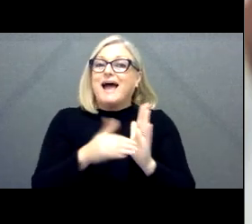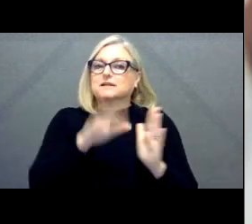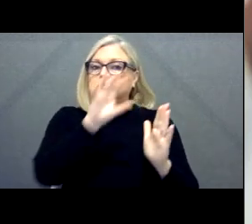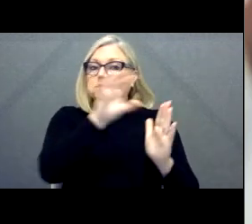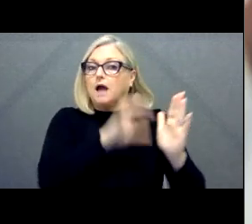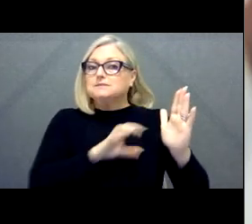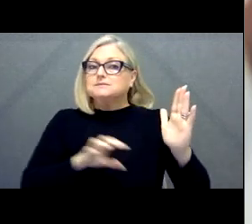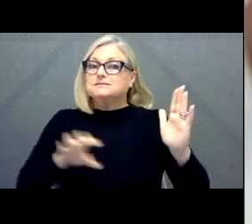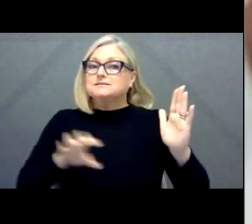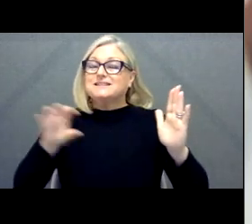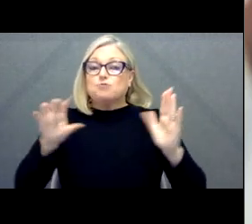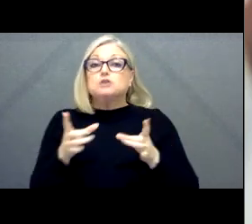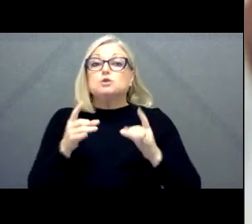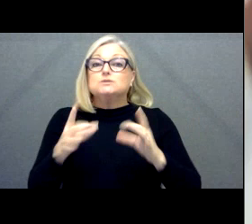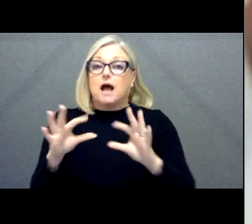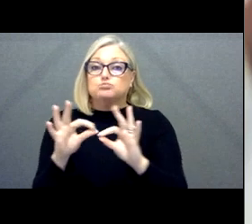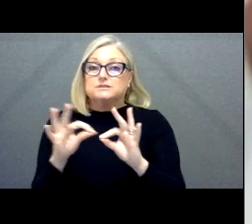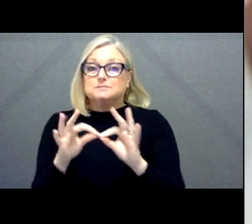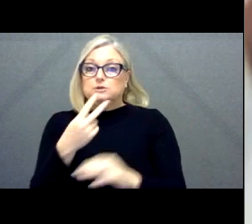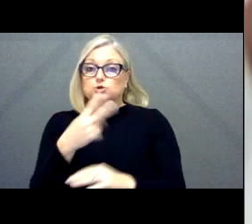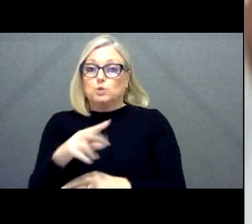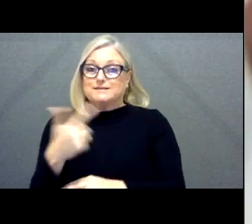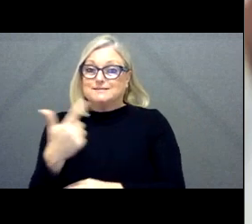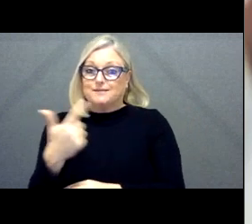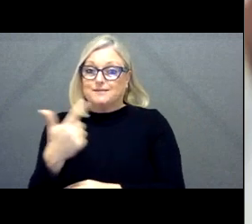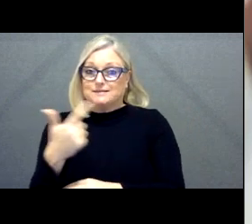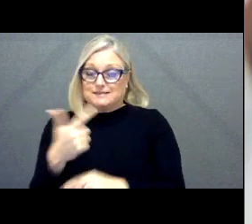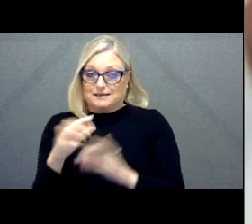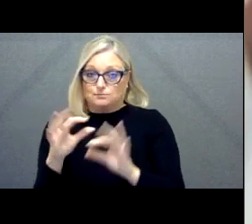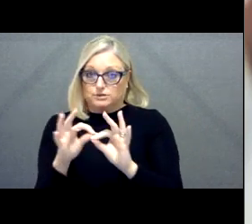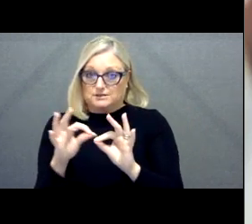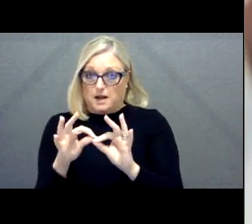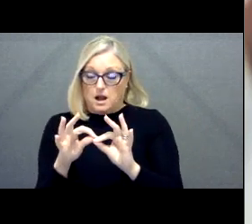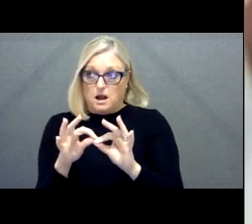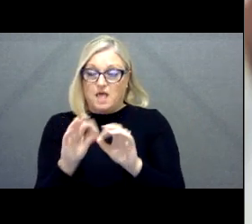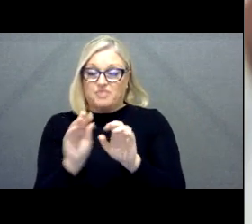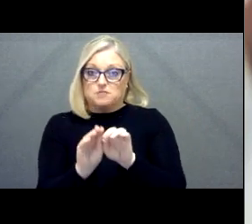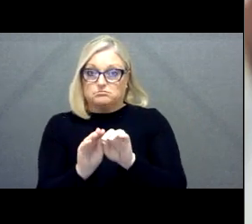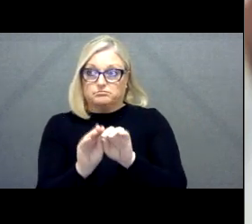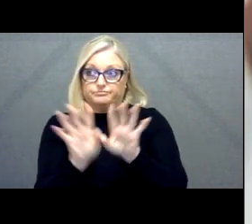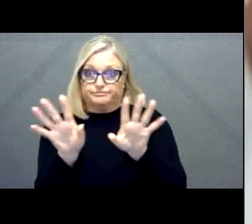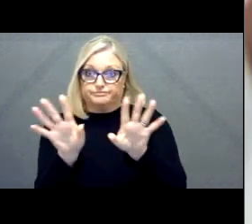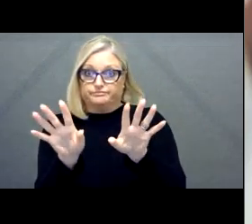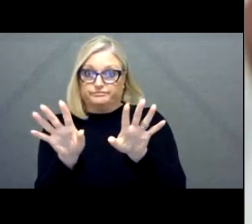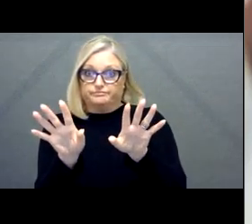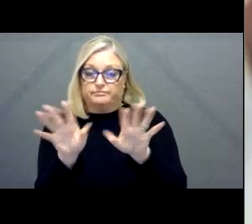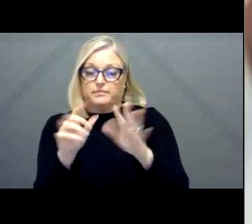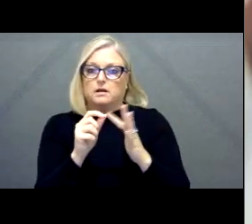in Brisbane in 2017 um and then rolled out to our other sites with Pine Rivers being our most recent